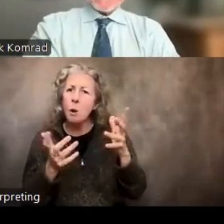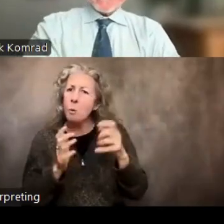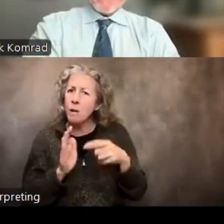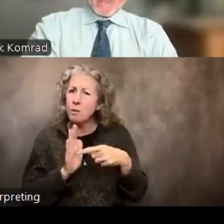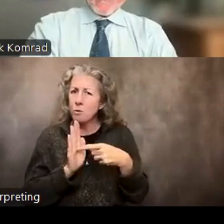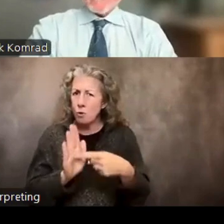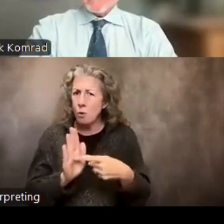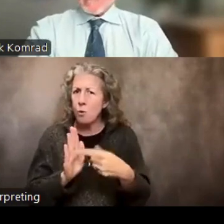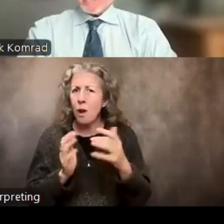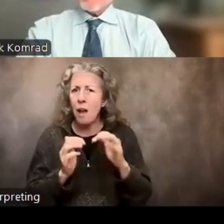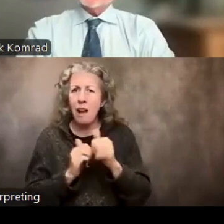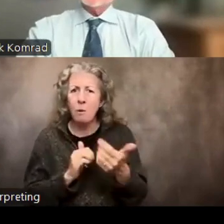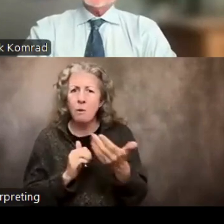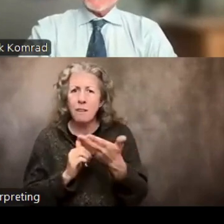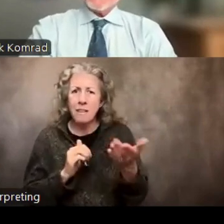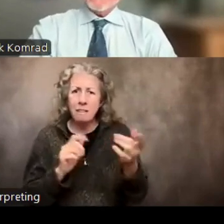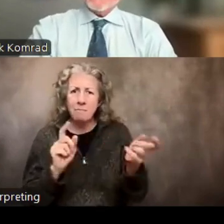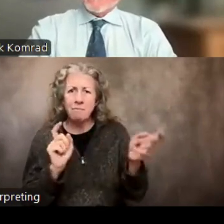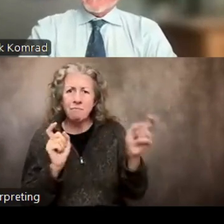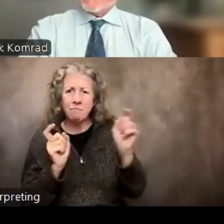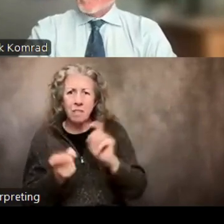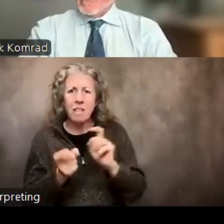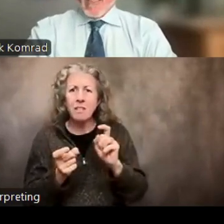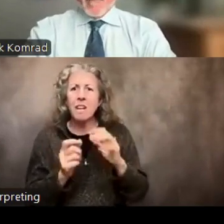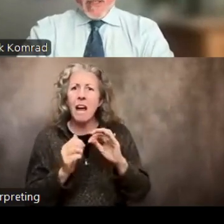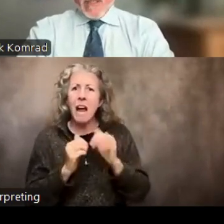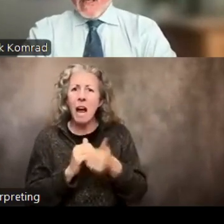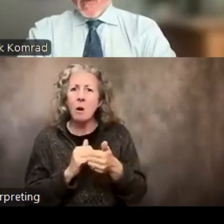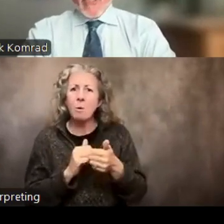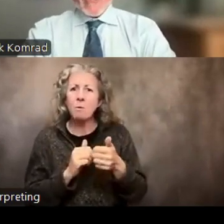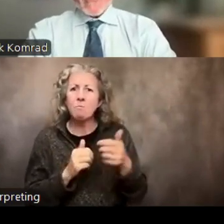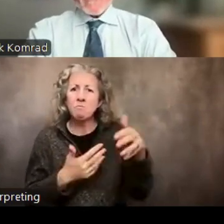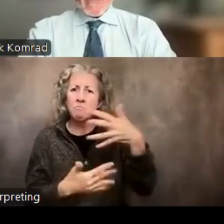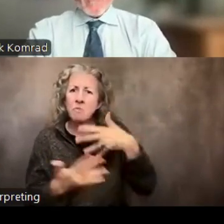evolved, how a society that has become in which this has become